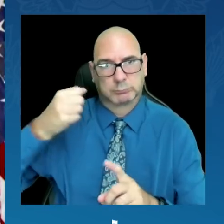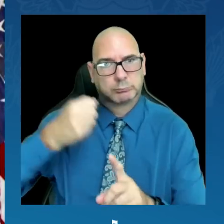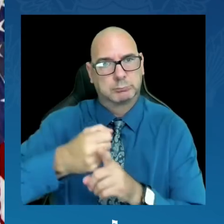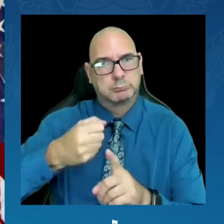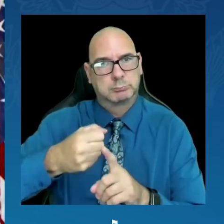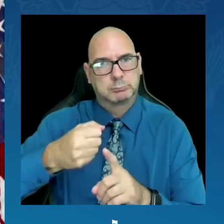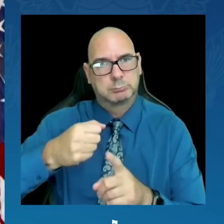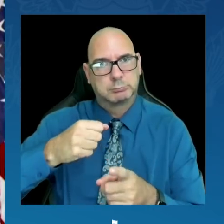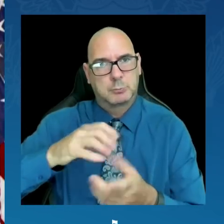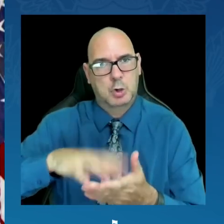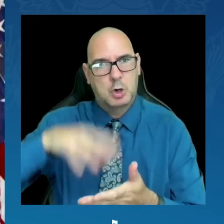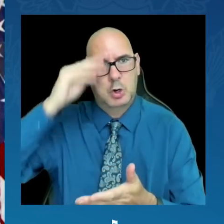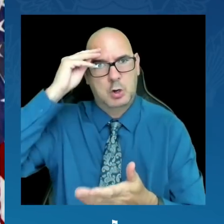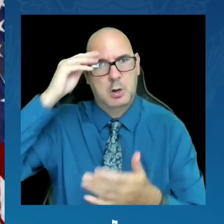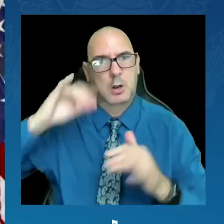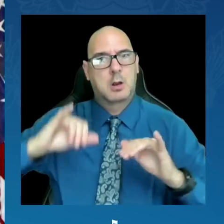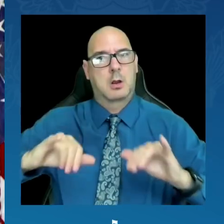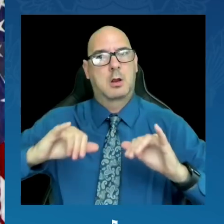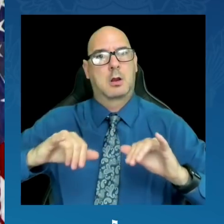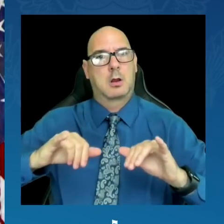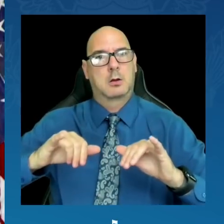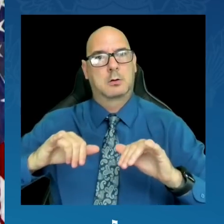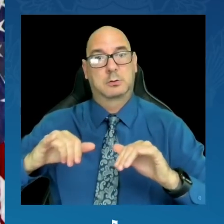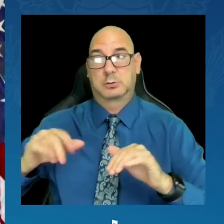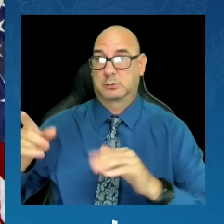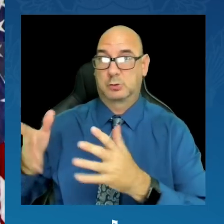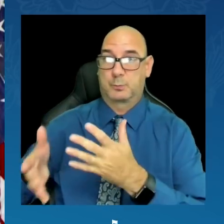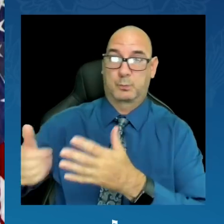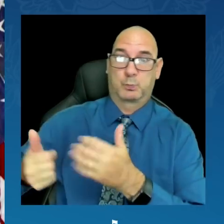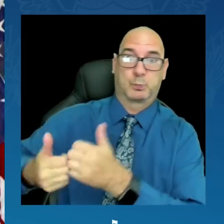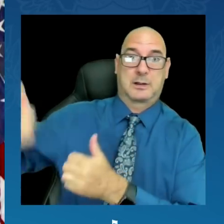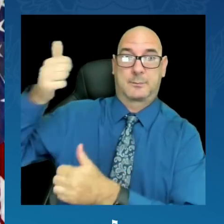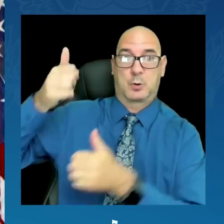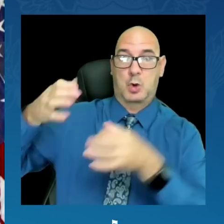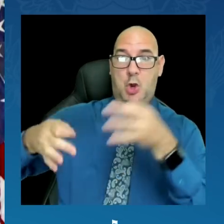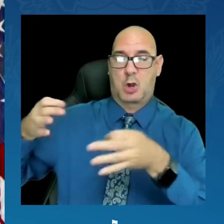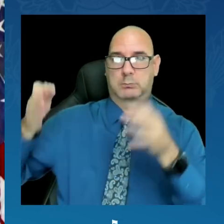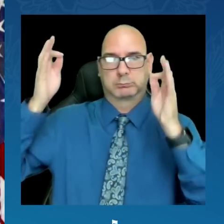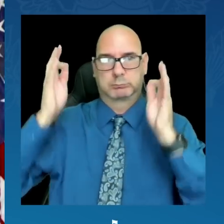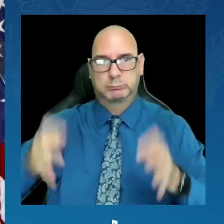had rendered its decision in Dobbs v. Jackson Women's Health Organization.